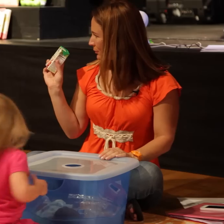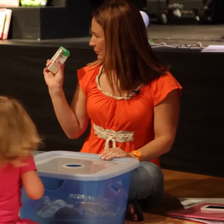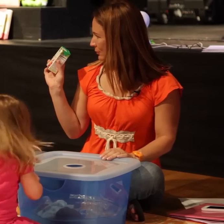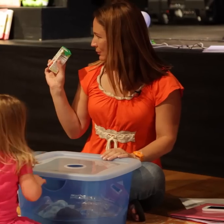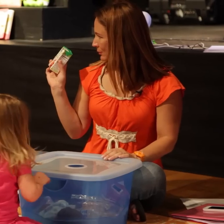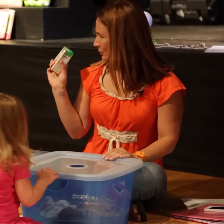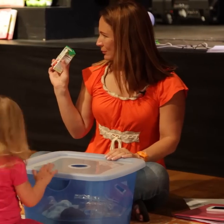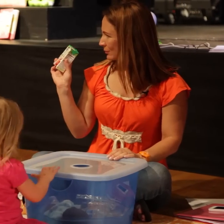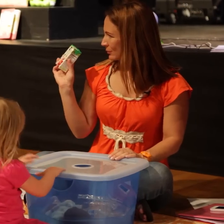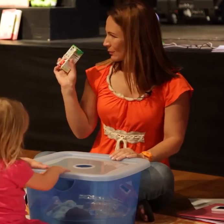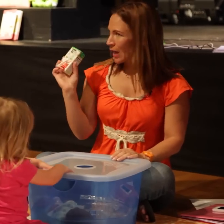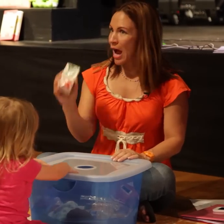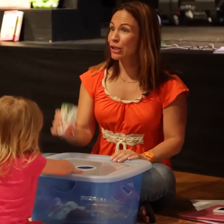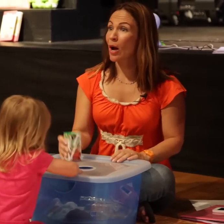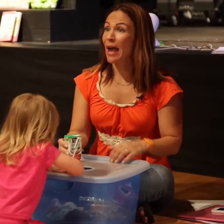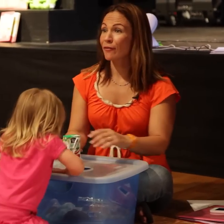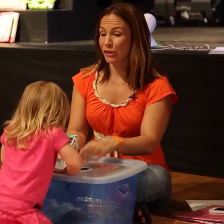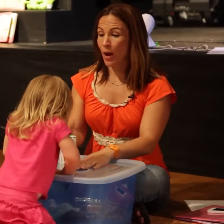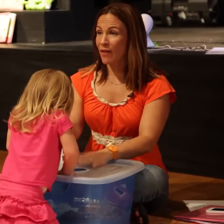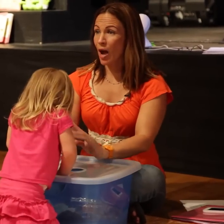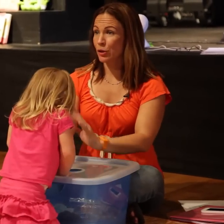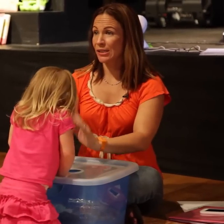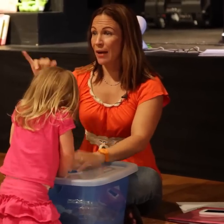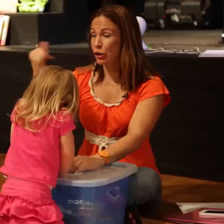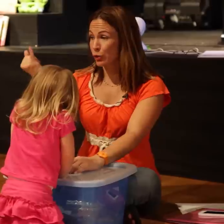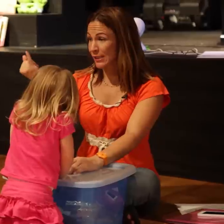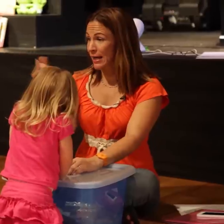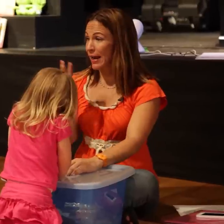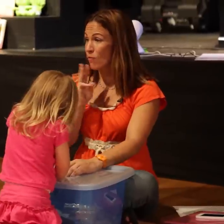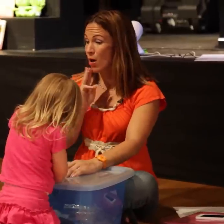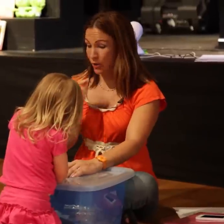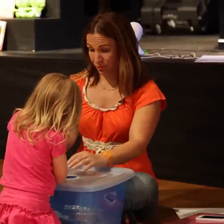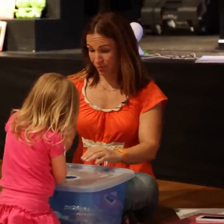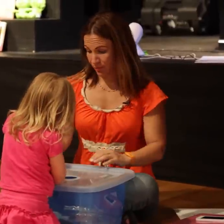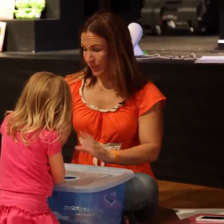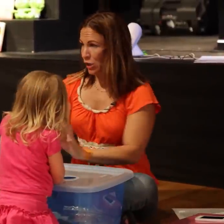Oh, you love that stuff. I do so I have options. I have JUICE and I have WATER.